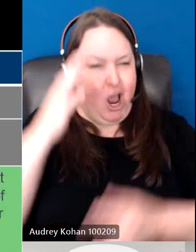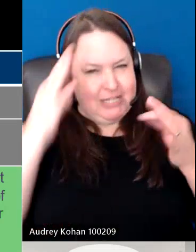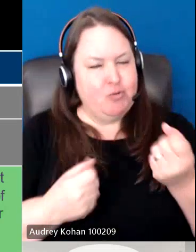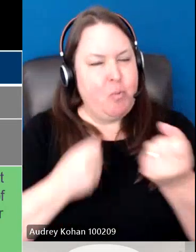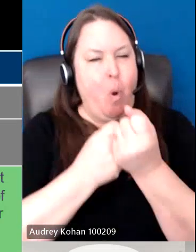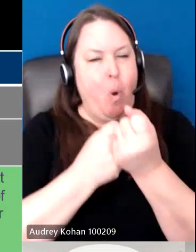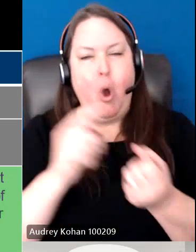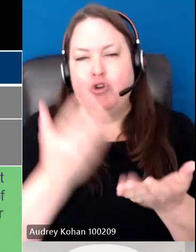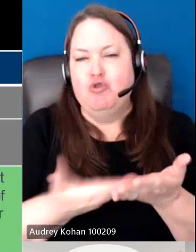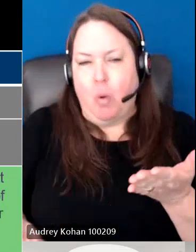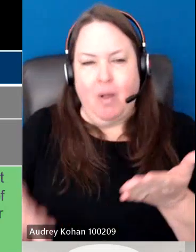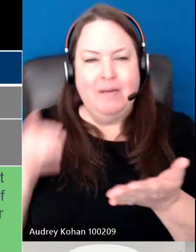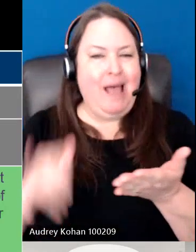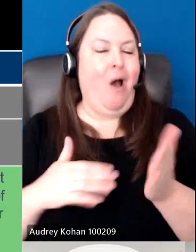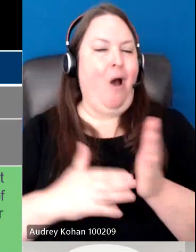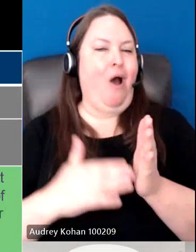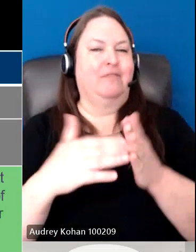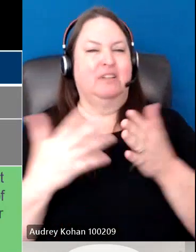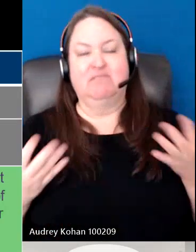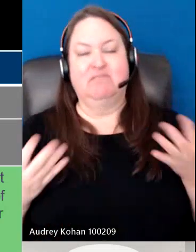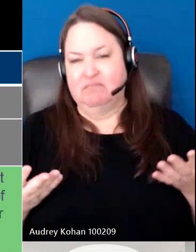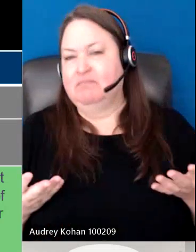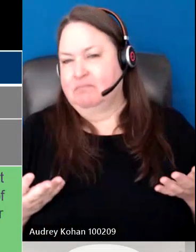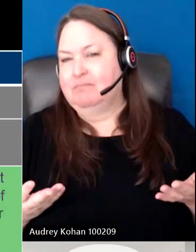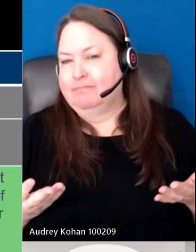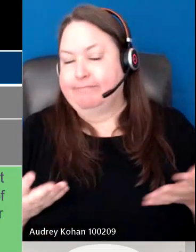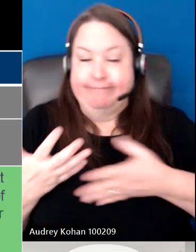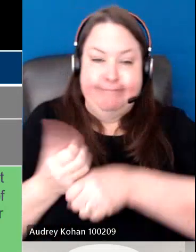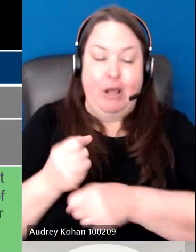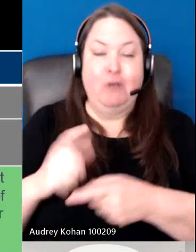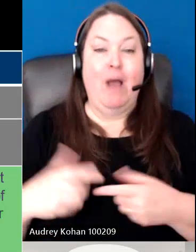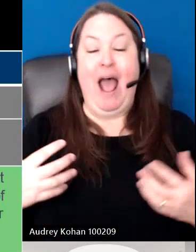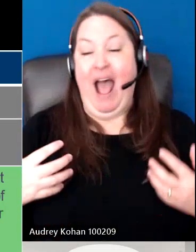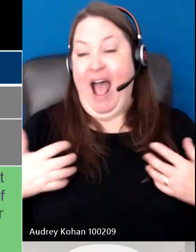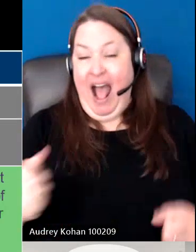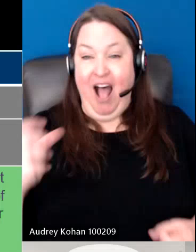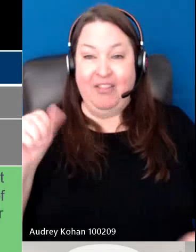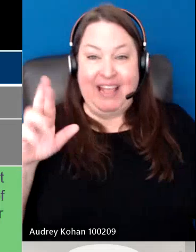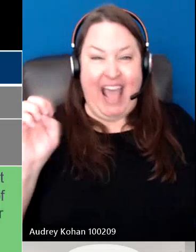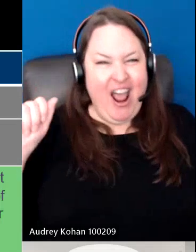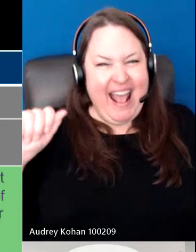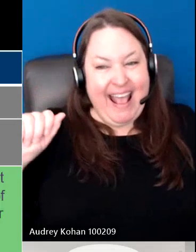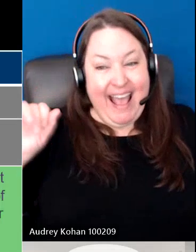can often be you know uh shortened to healthcare AI right that's that's the main thing that they